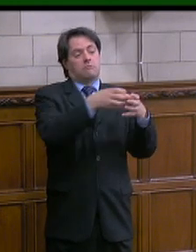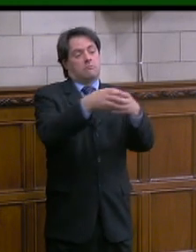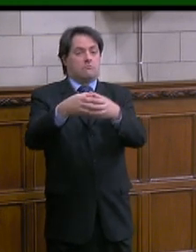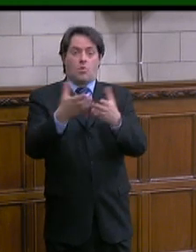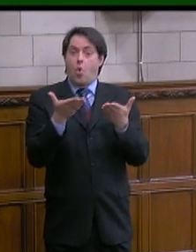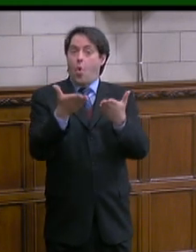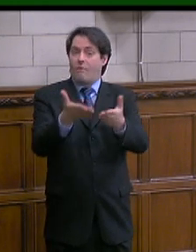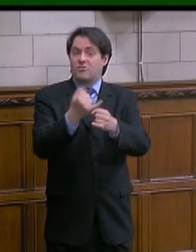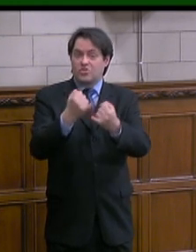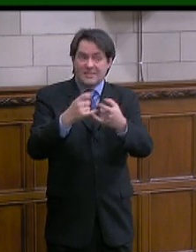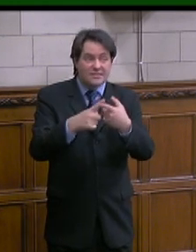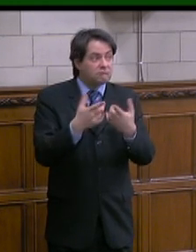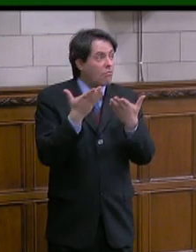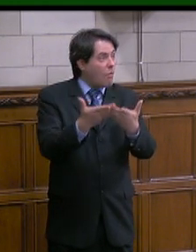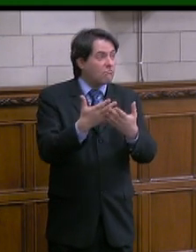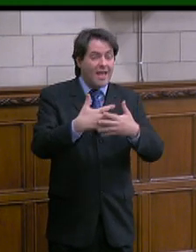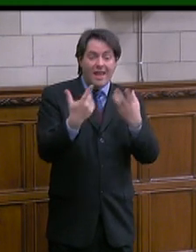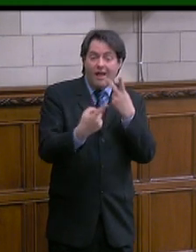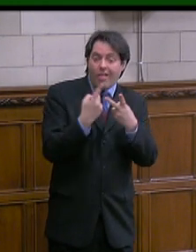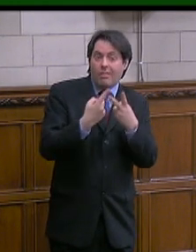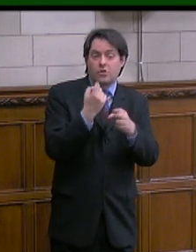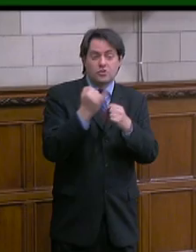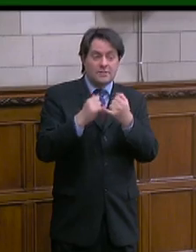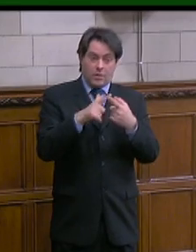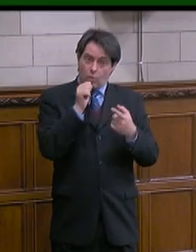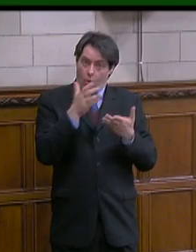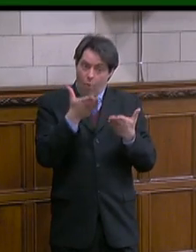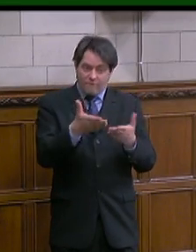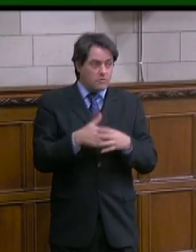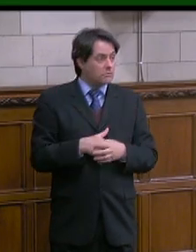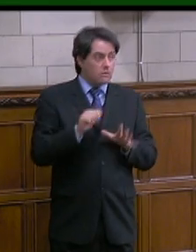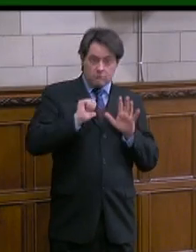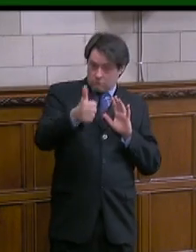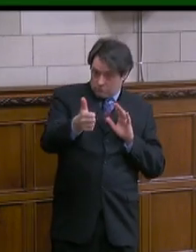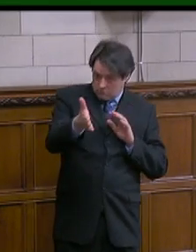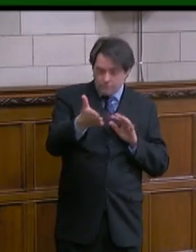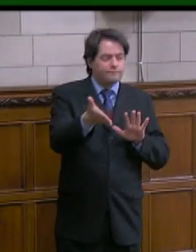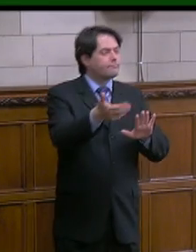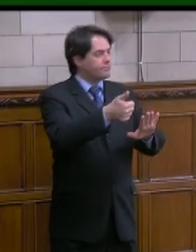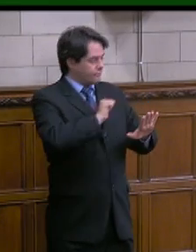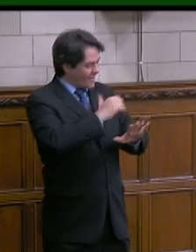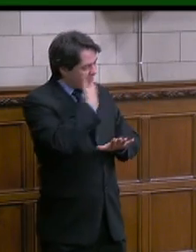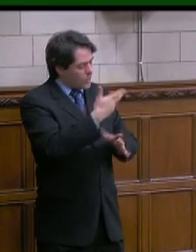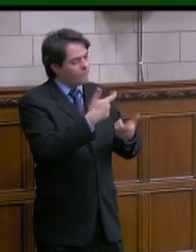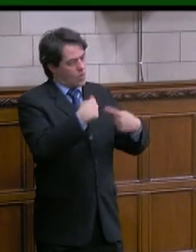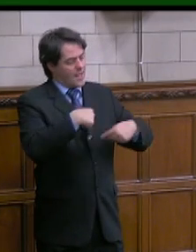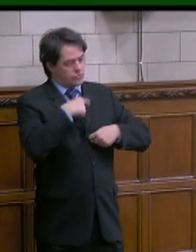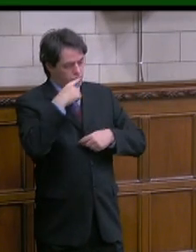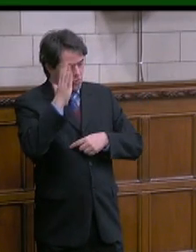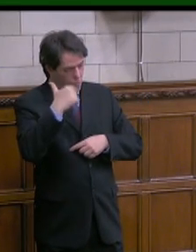willing to offer any further GCSEs. Jim Fitzpatrick: Before the Minister moves on from his answer